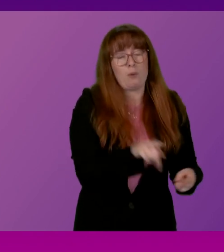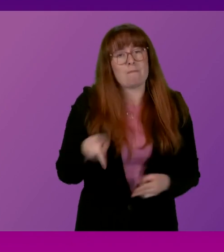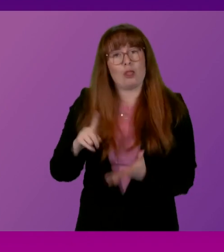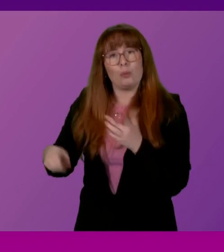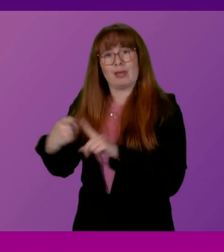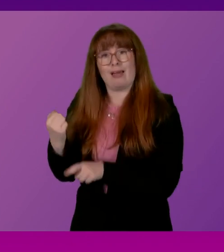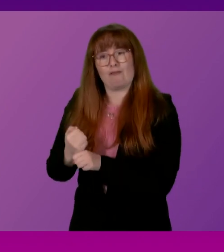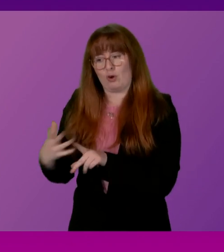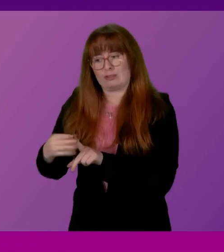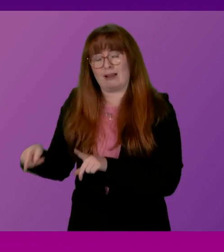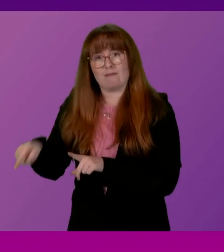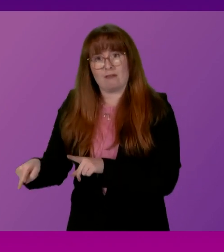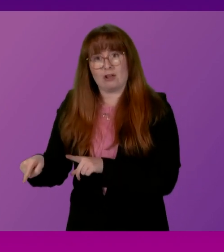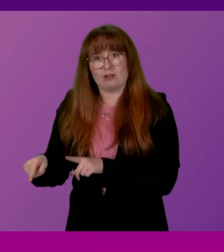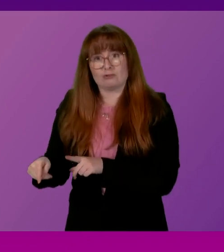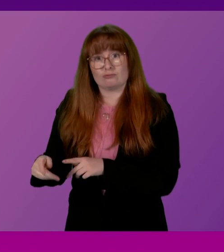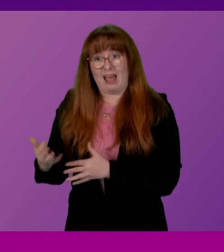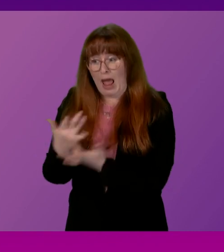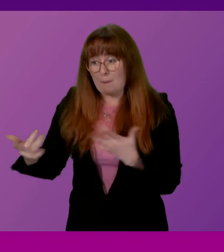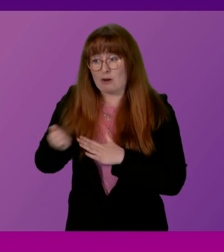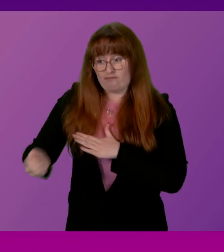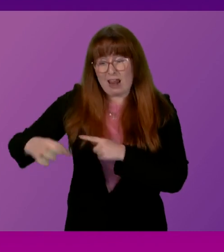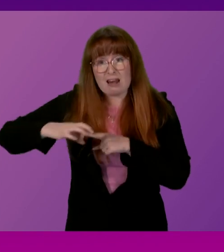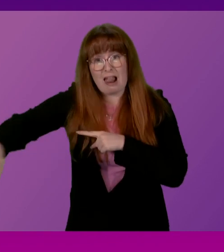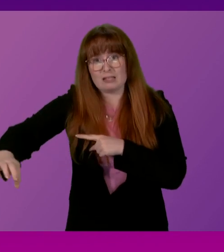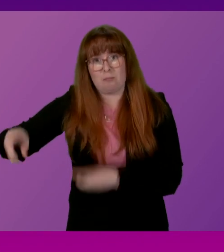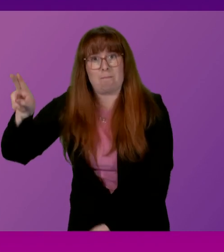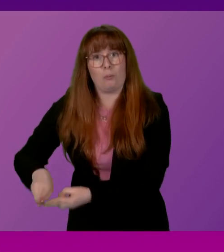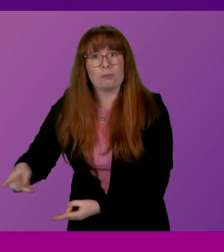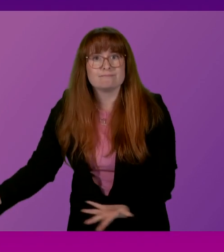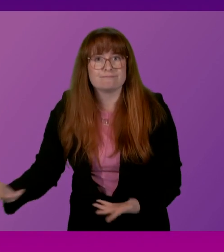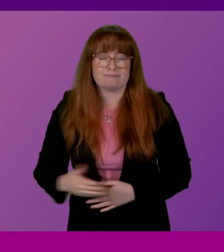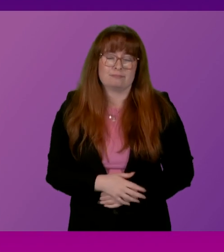Conservative Government is cutting railway lines.